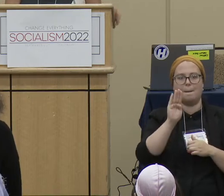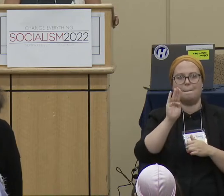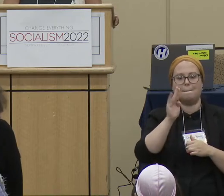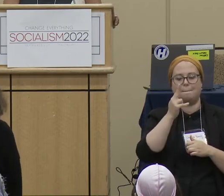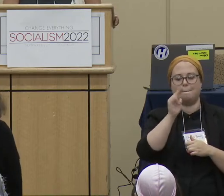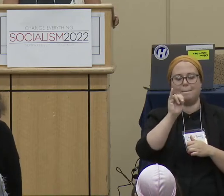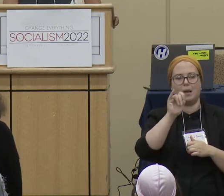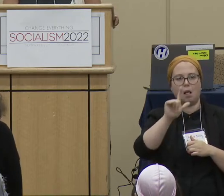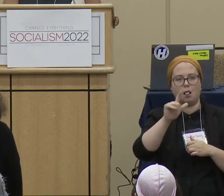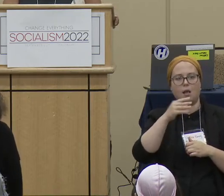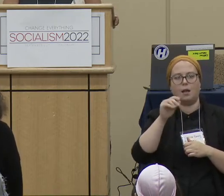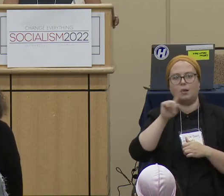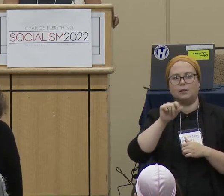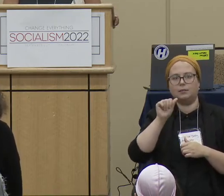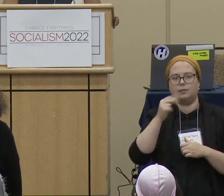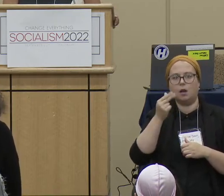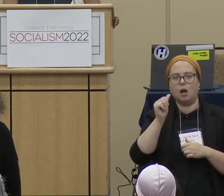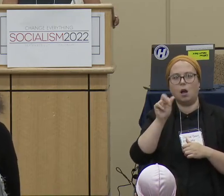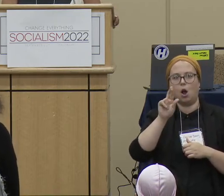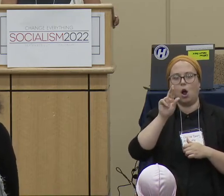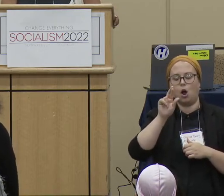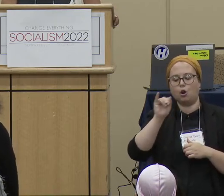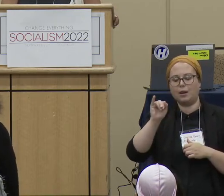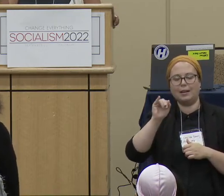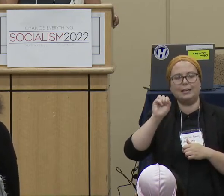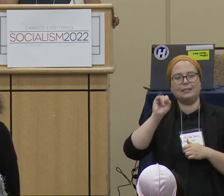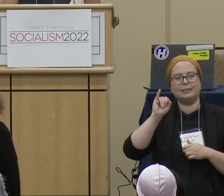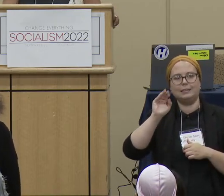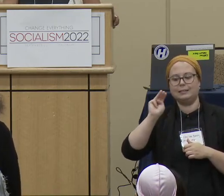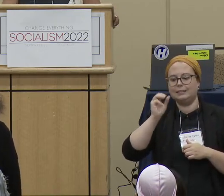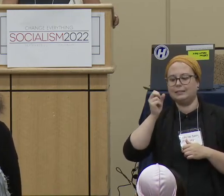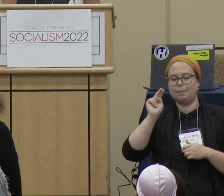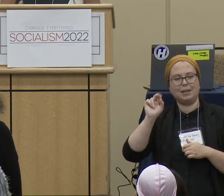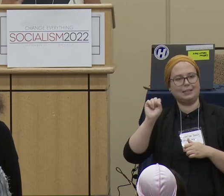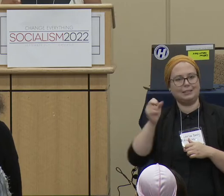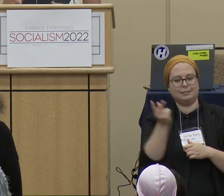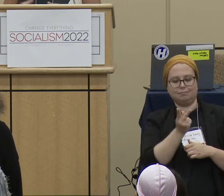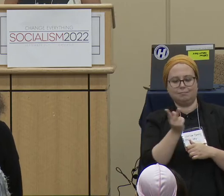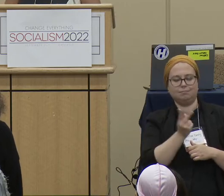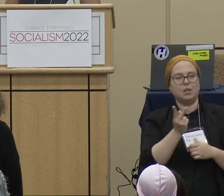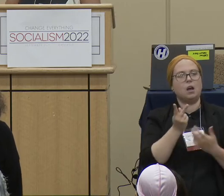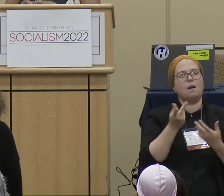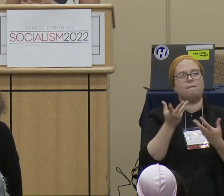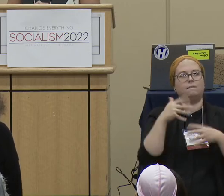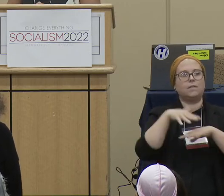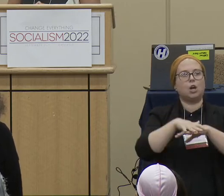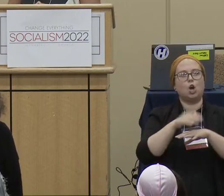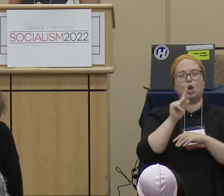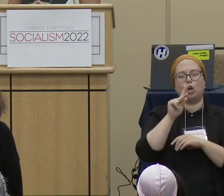overlap, some of it won't. How does Fran Beal and Zahara